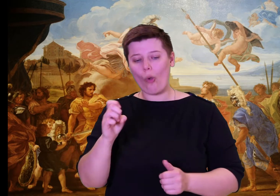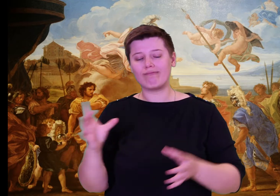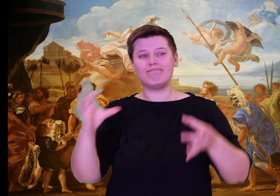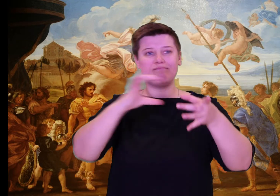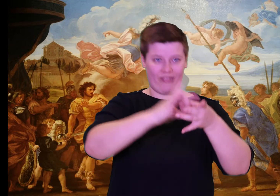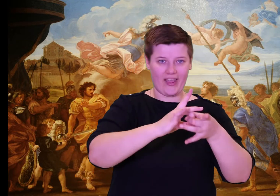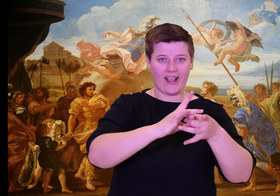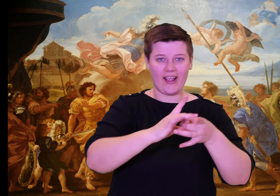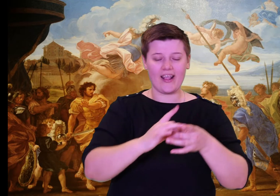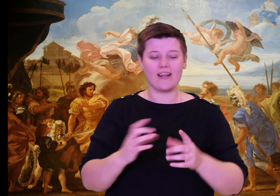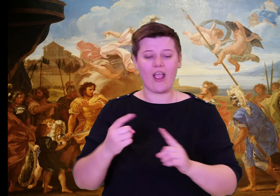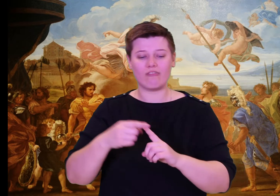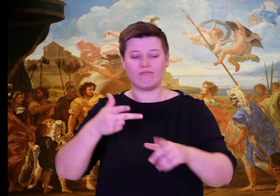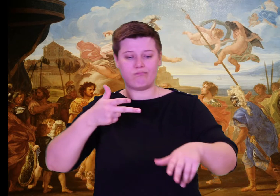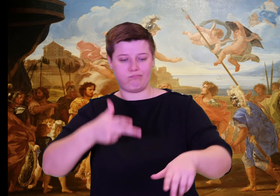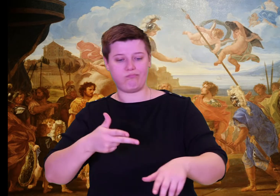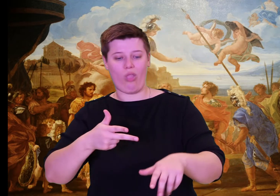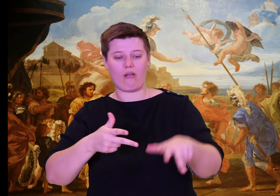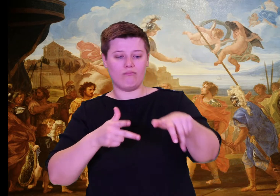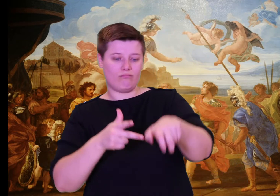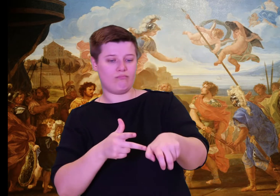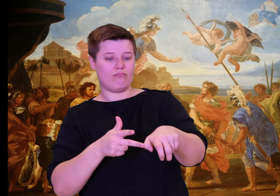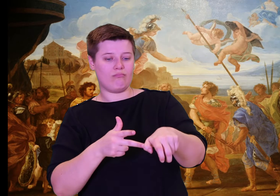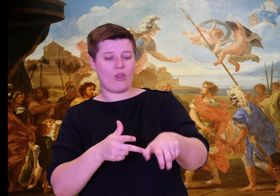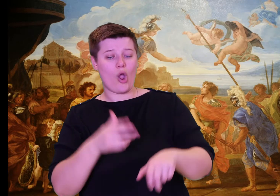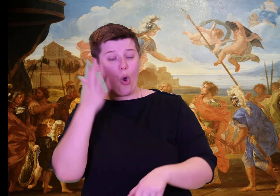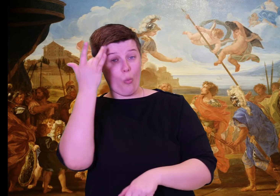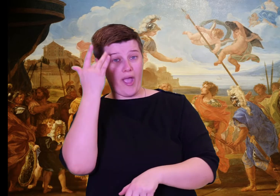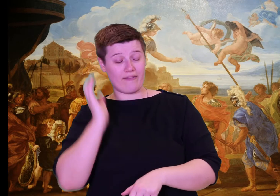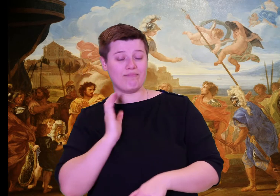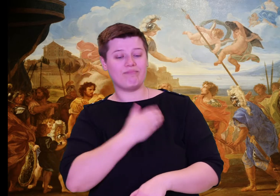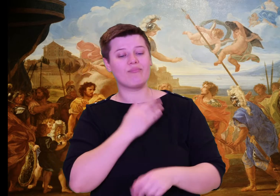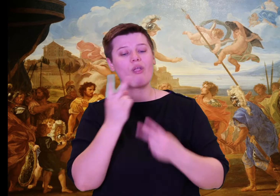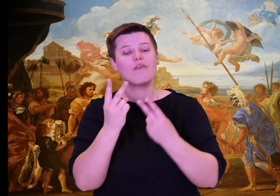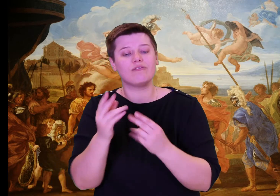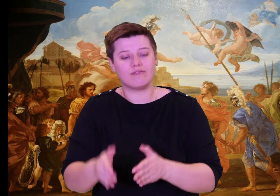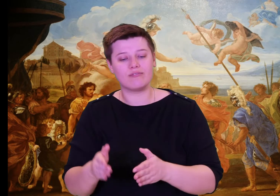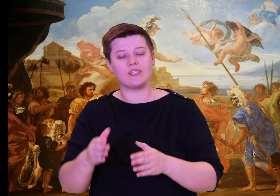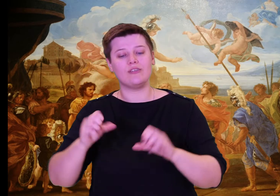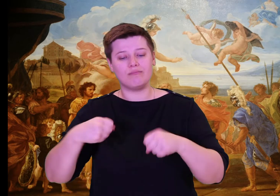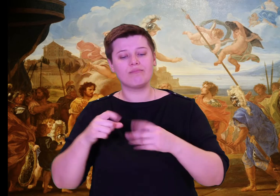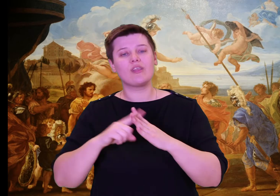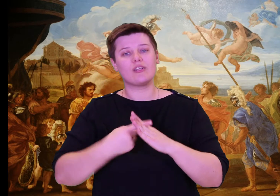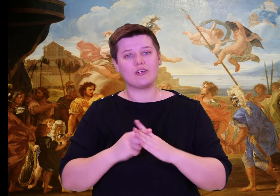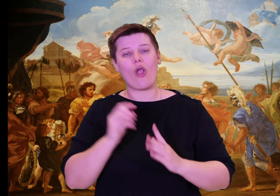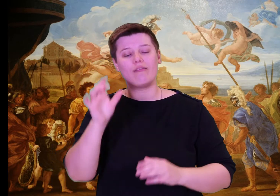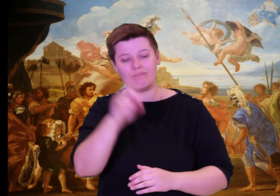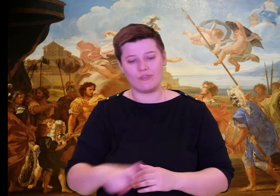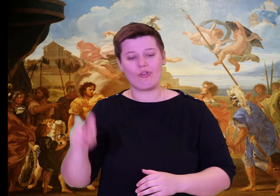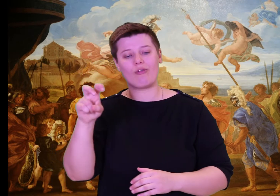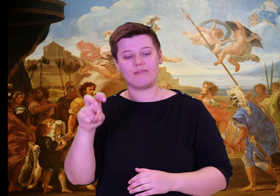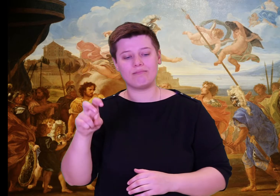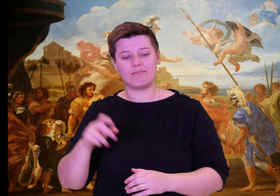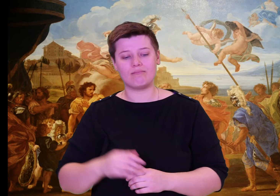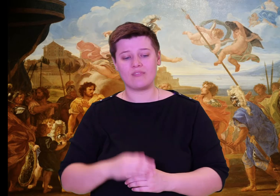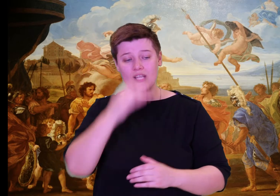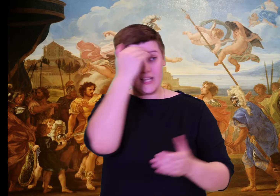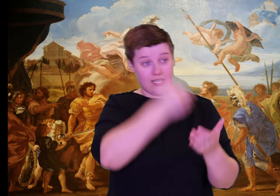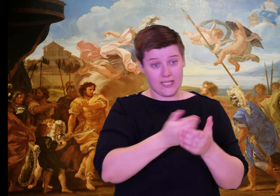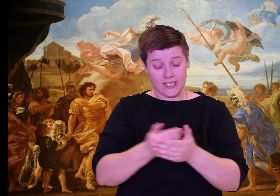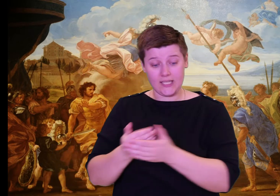Goddess, be kind to us as well, and grant honor to me, my wife, and our sons."